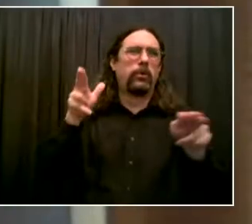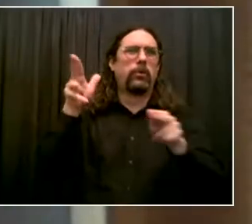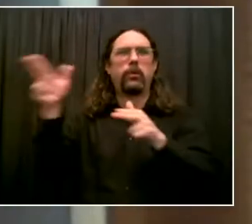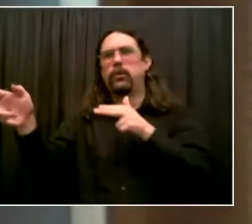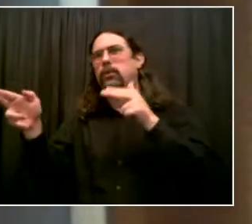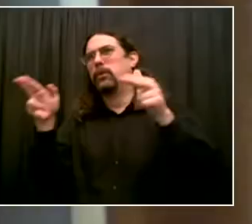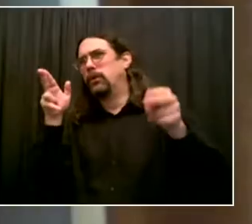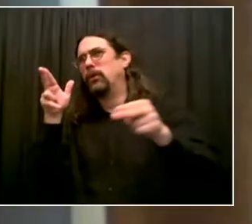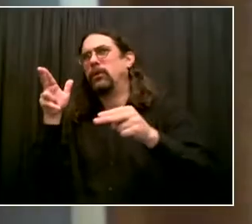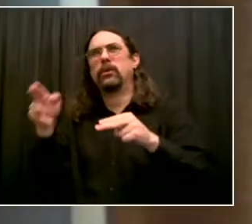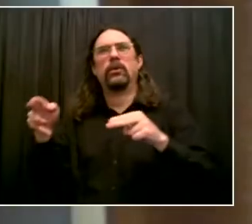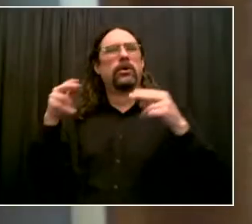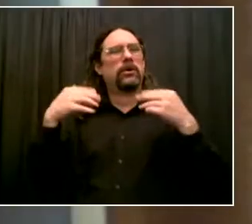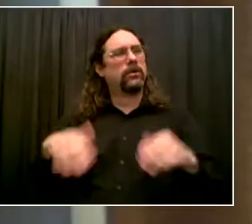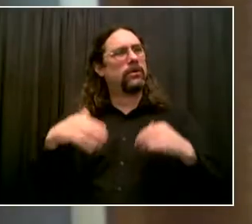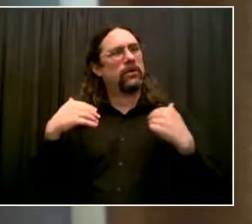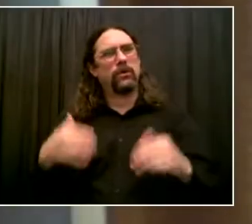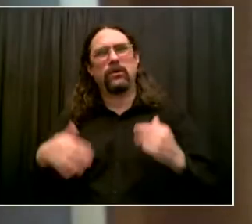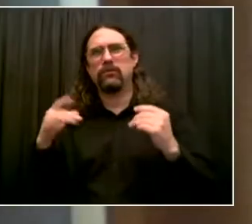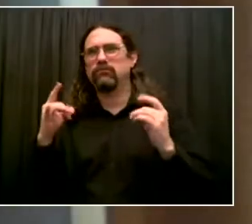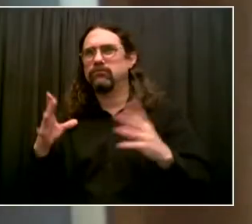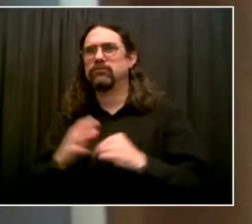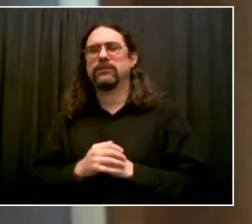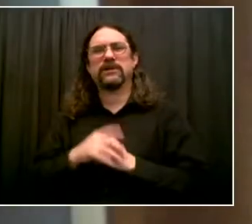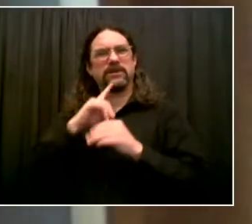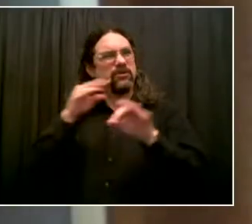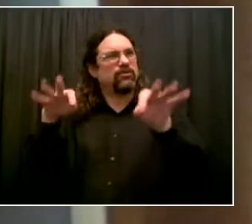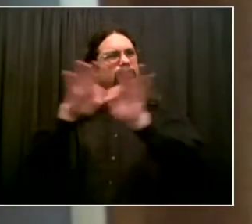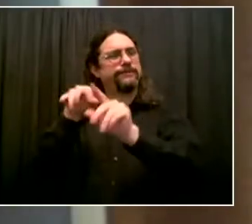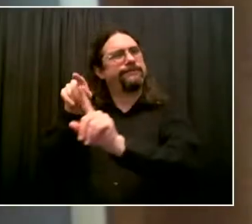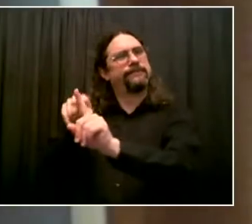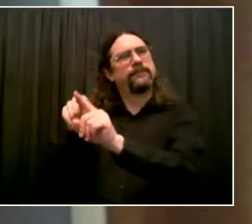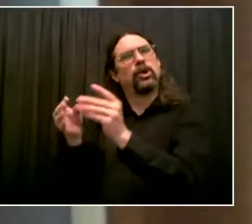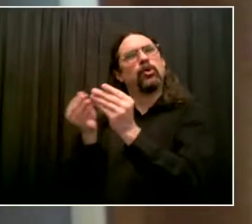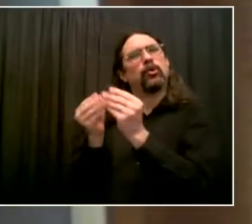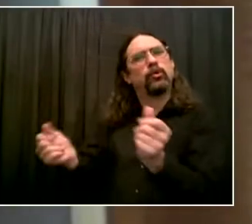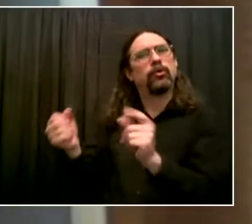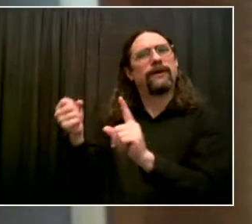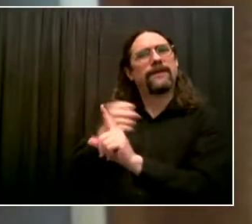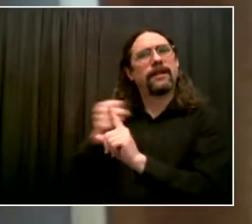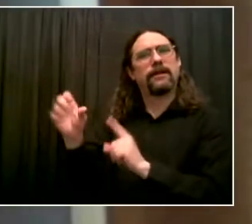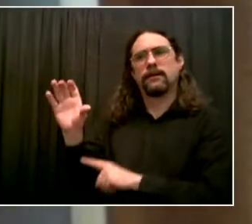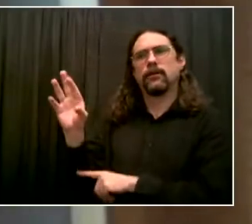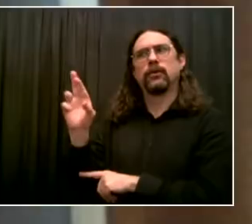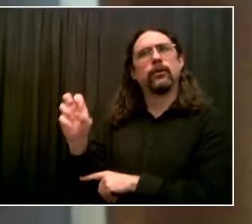SHOOTINGS ACROSS THE DISTRICT DAN EXPANSION OF A VIE LANCE